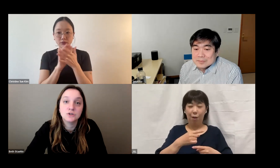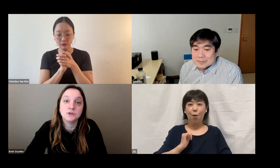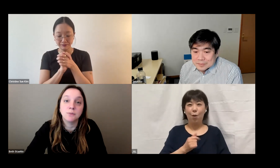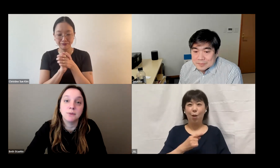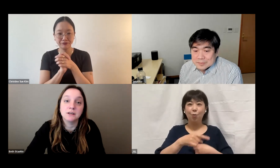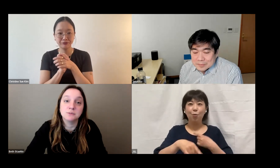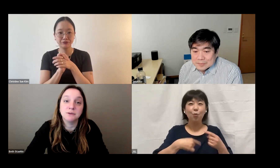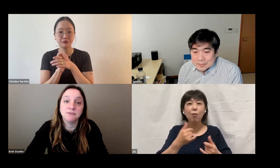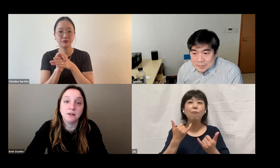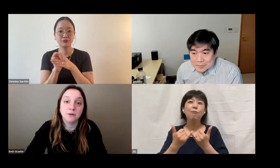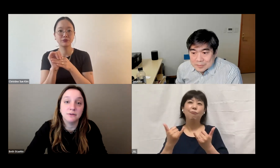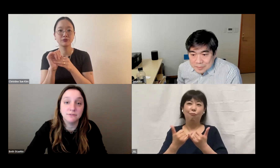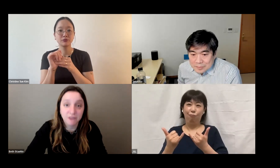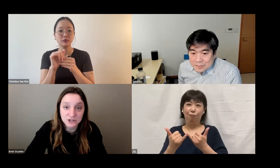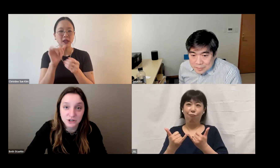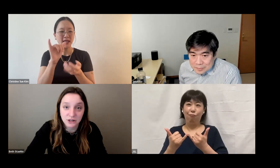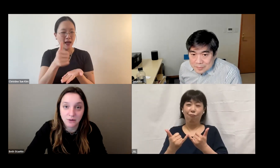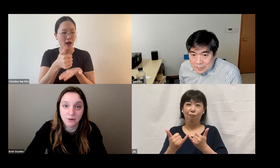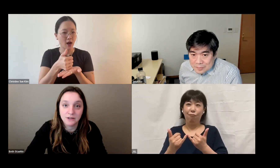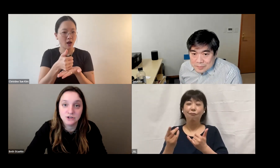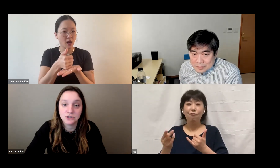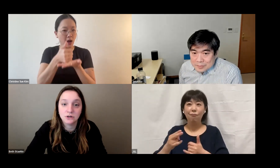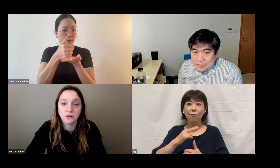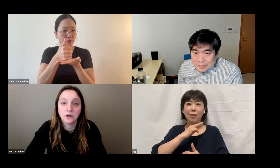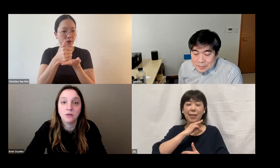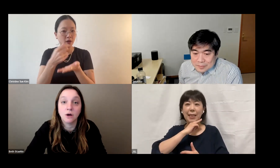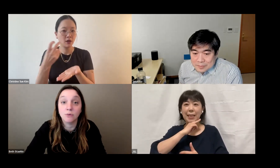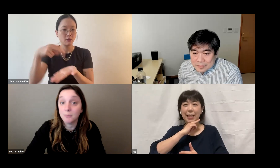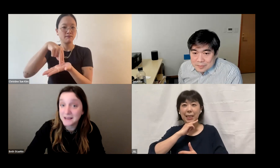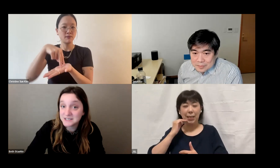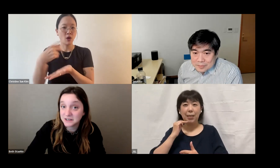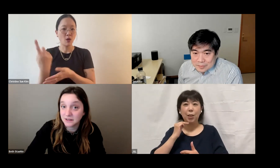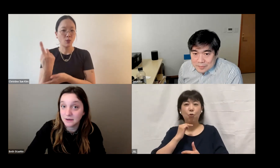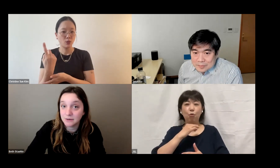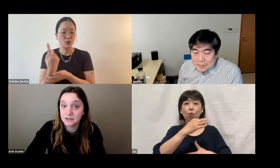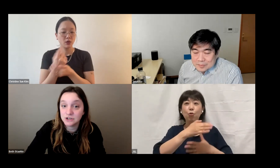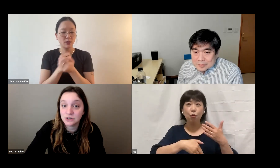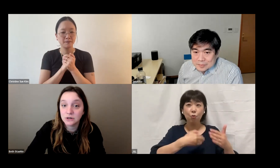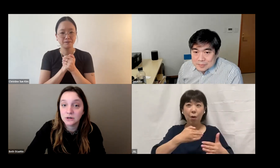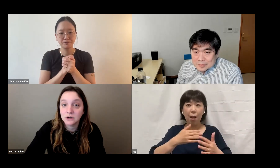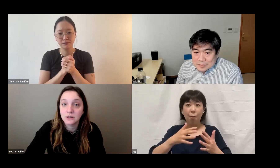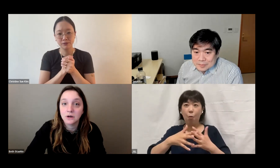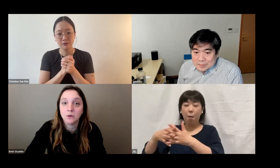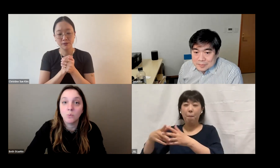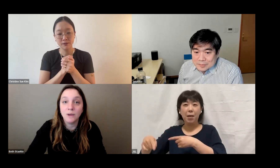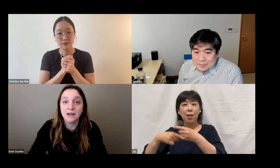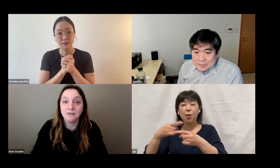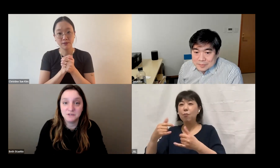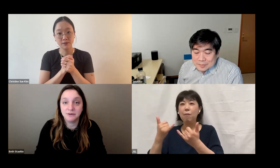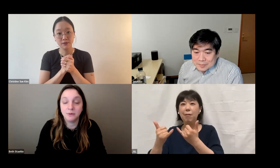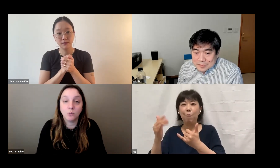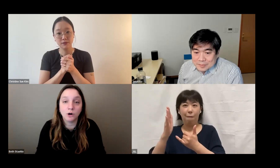So because follow the French language, a romantic language, we have different word